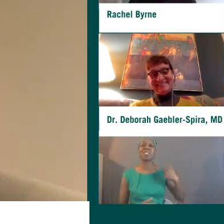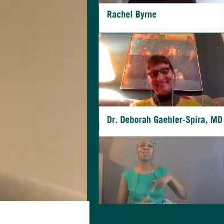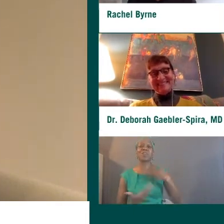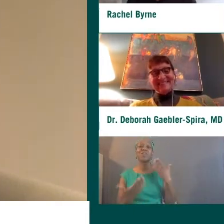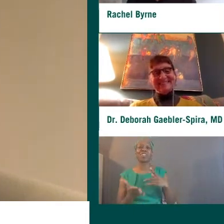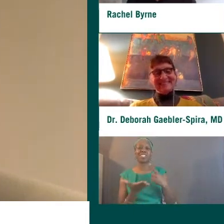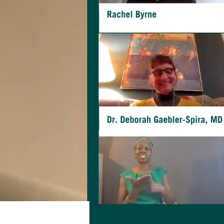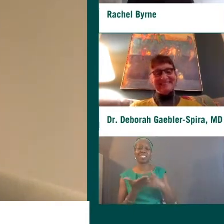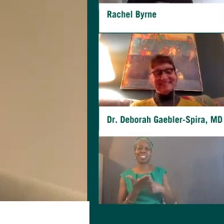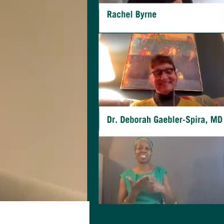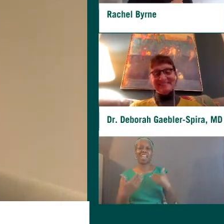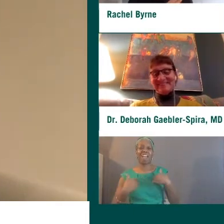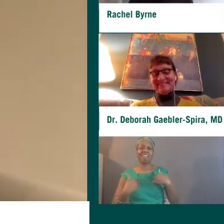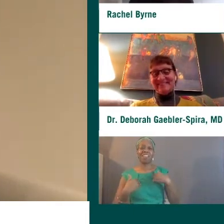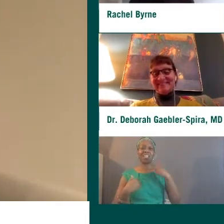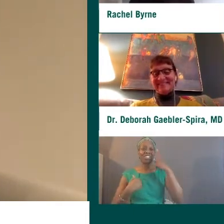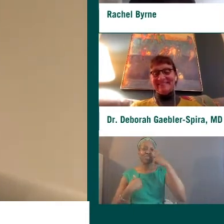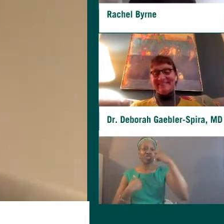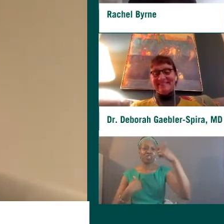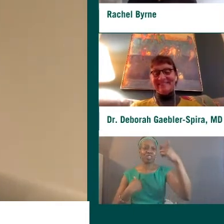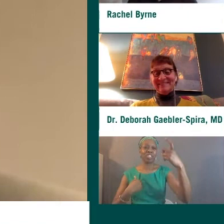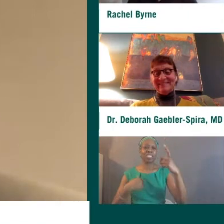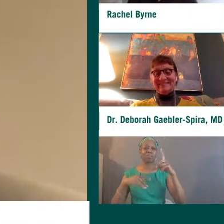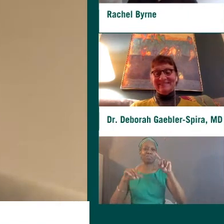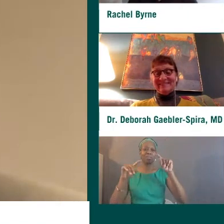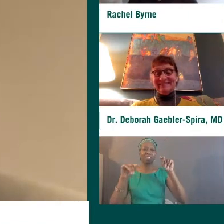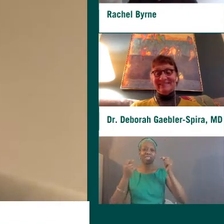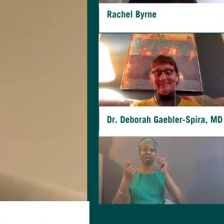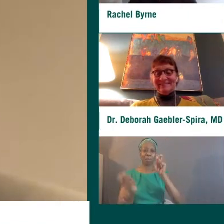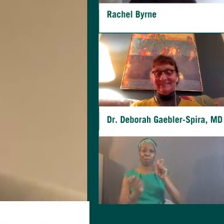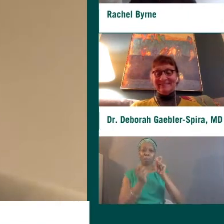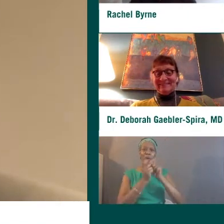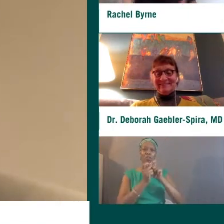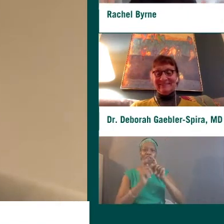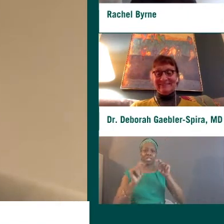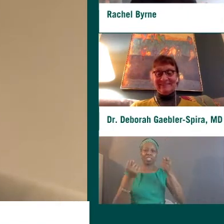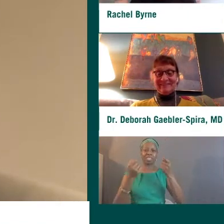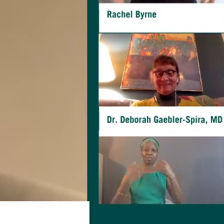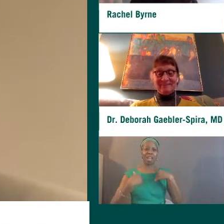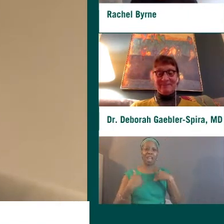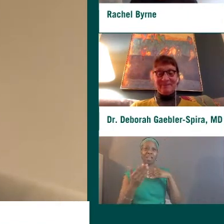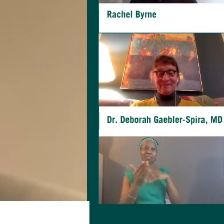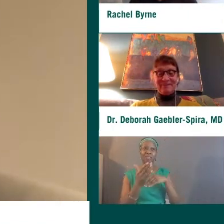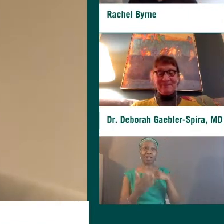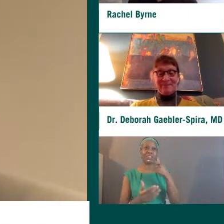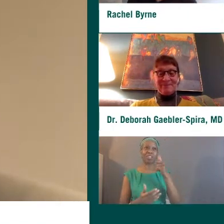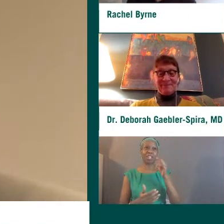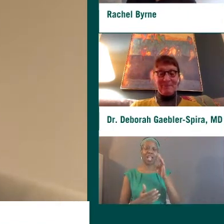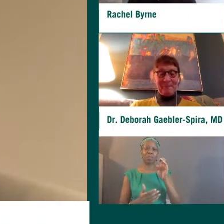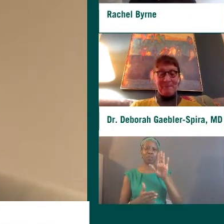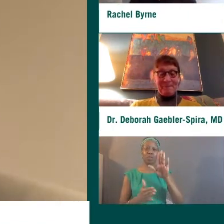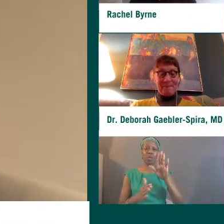around you, you know, obviously you've had Dr. Gaebler as your physician, and you've got an incredible mom and dad that are sitting either side of you.